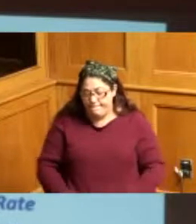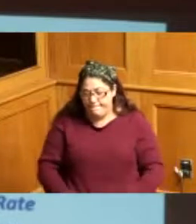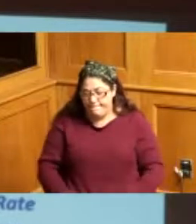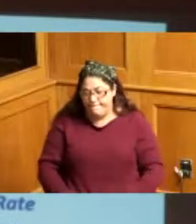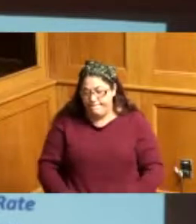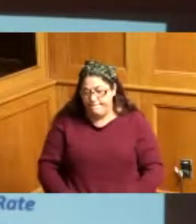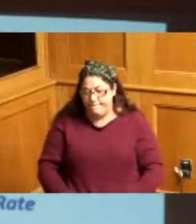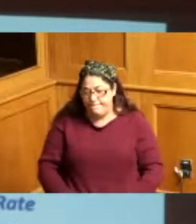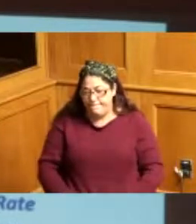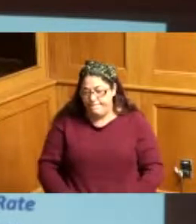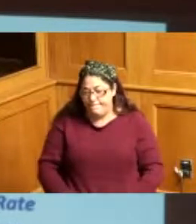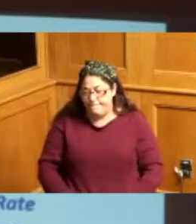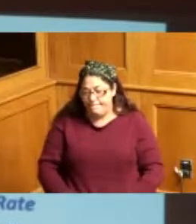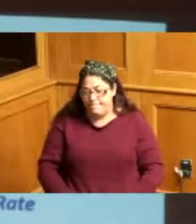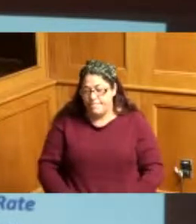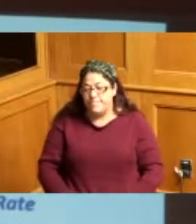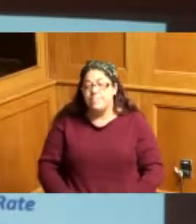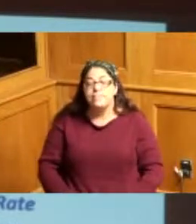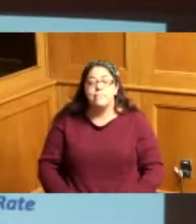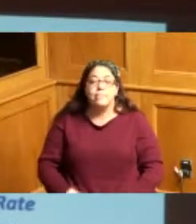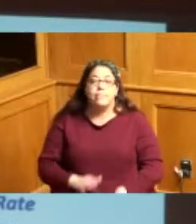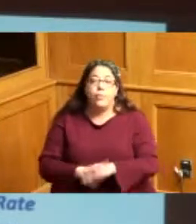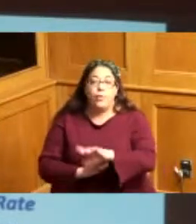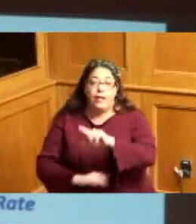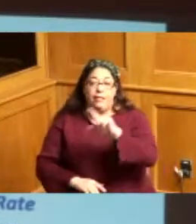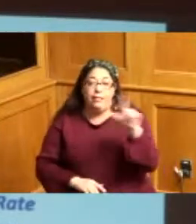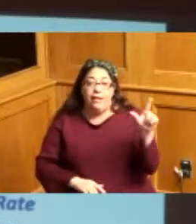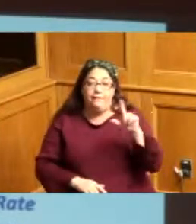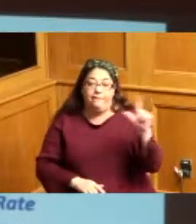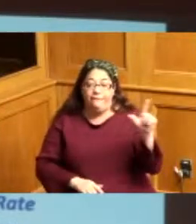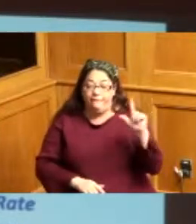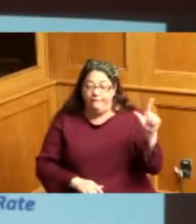so just a little bit of background on the left-hand side of this this slide kind of